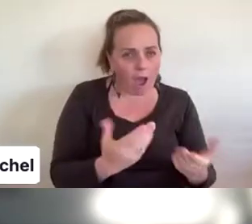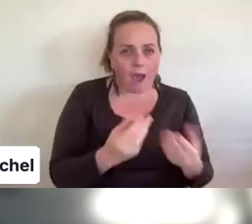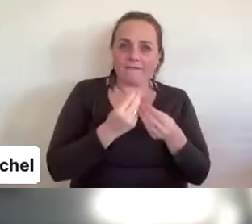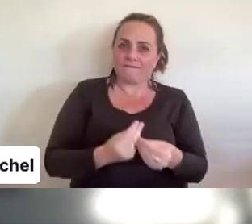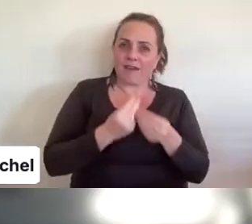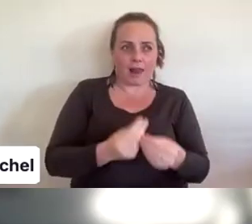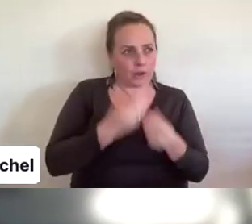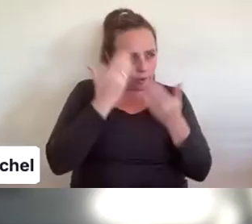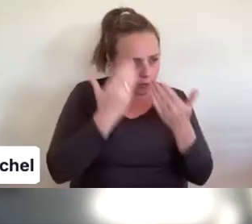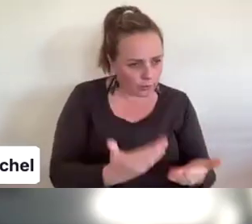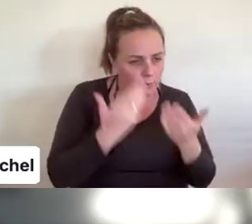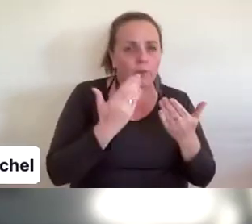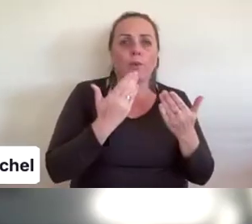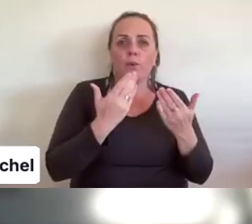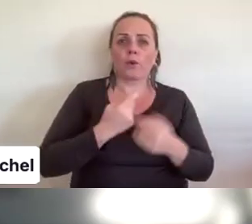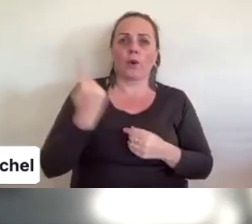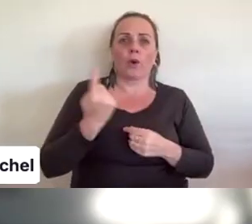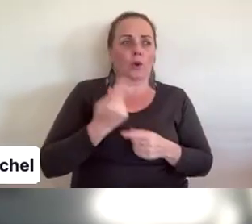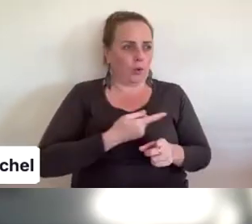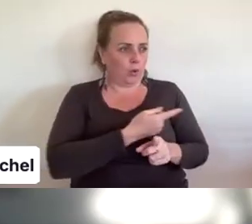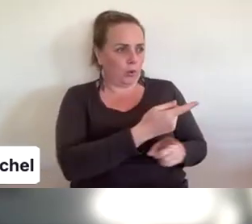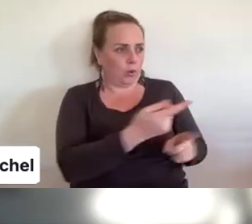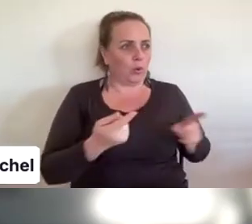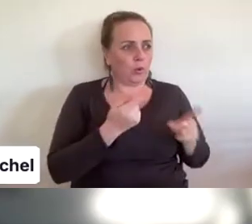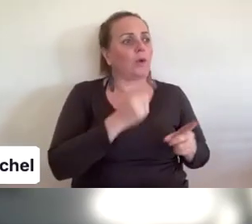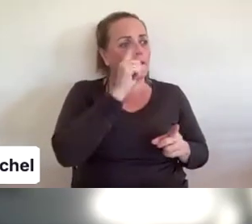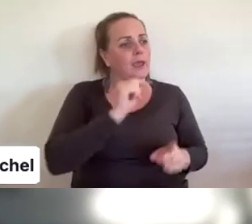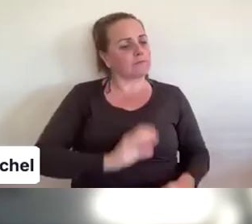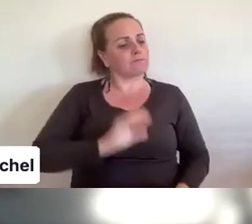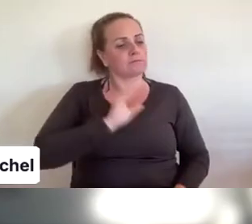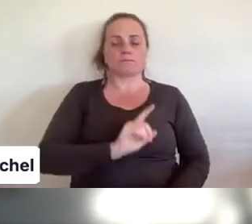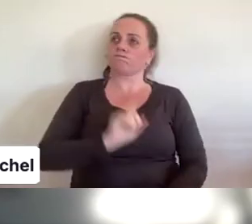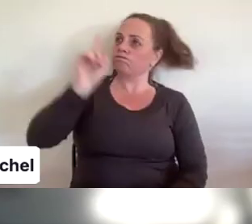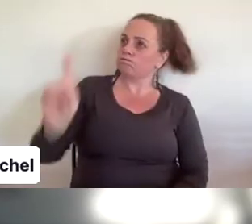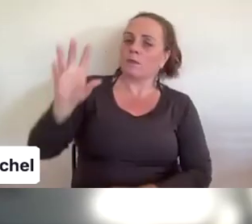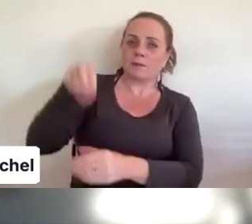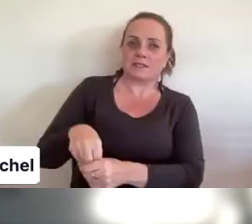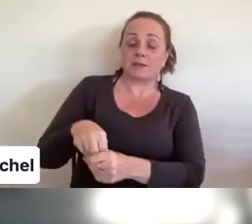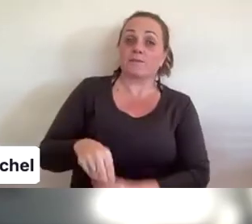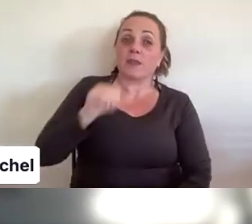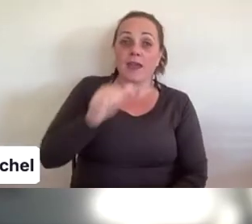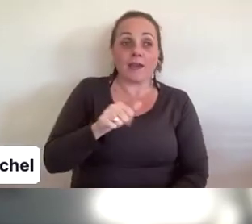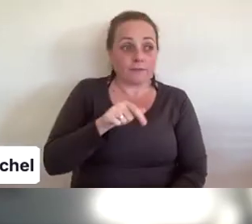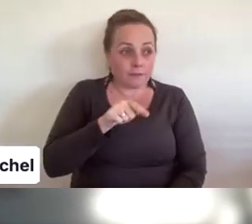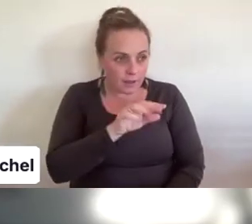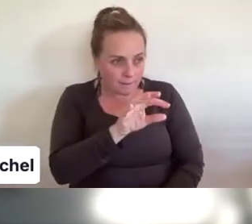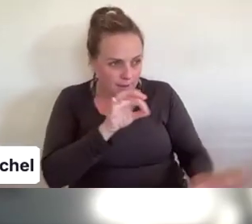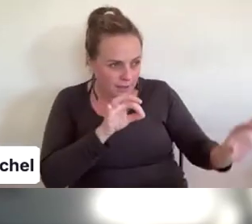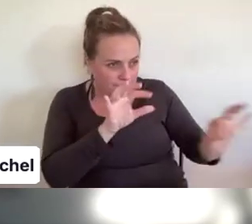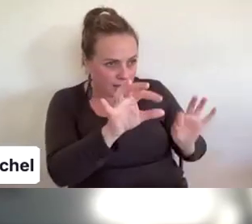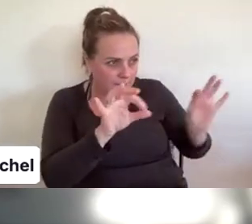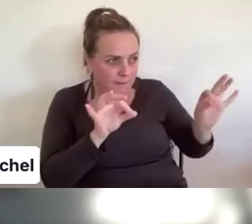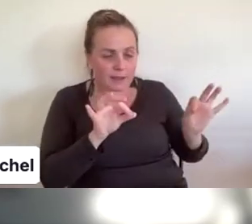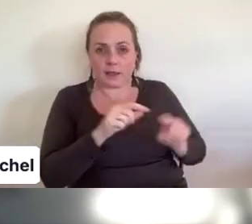are shaping that process? And if participants are chosen because they're a demographic sample